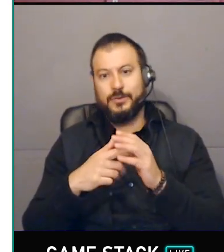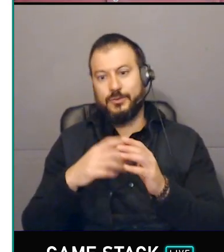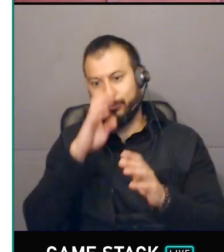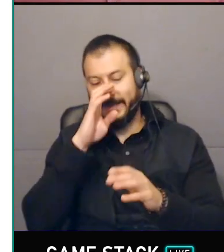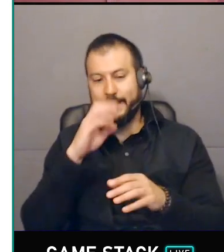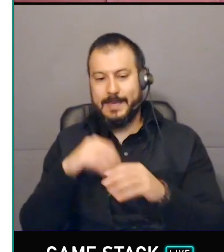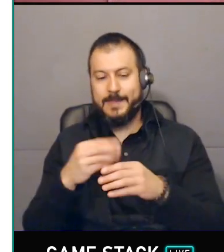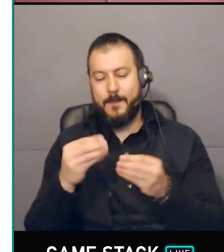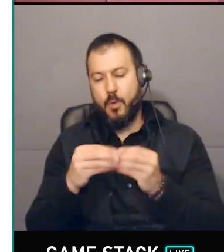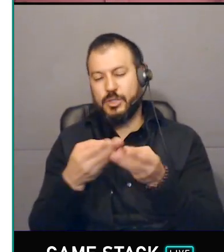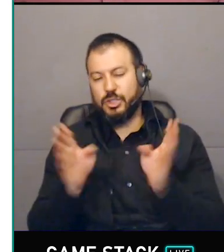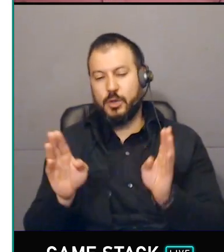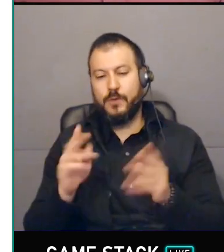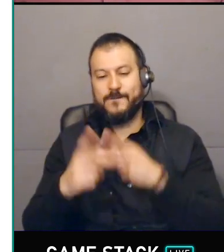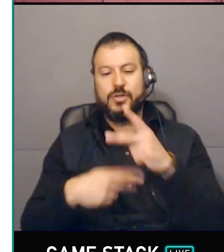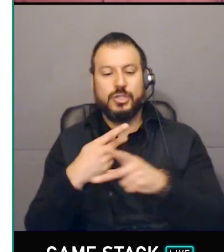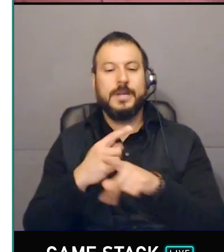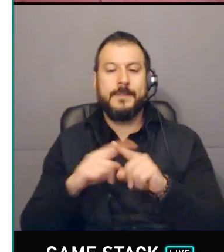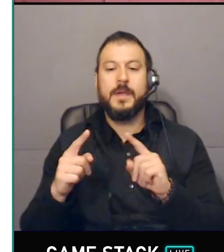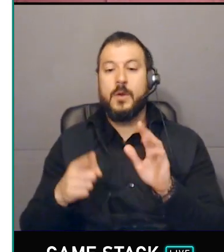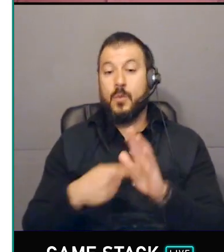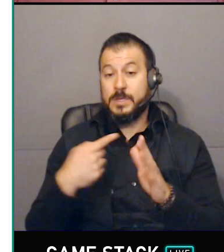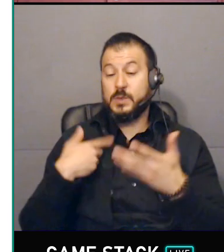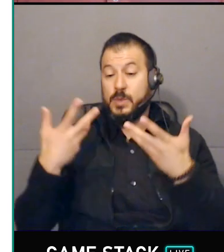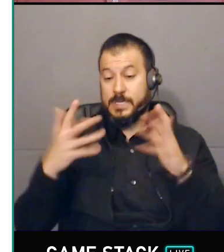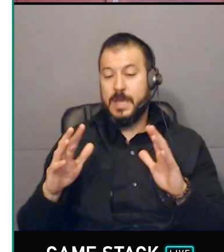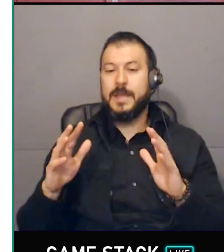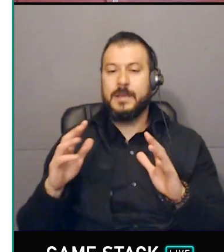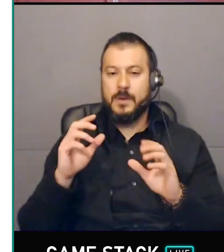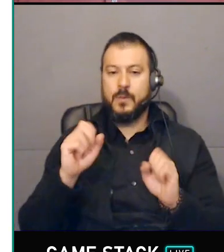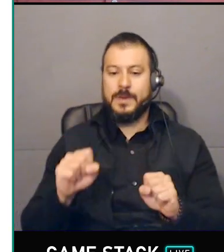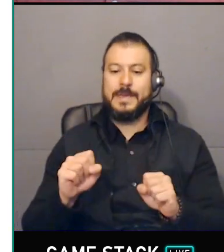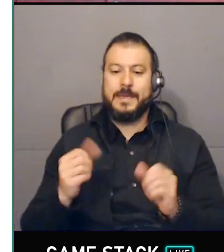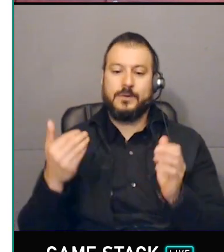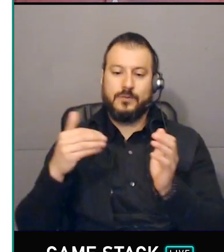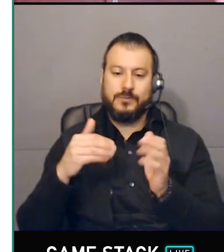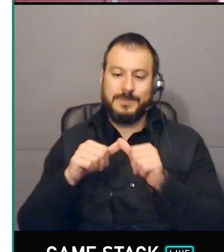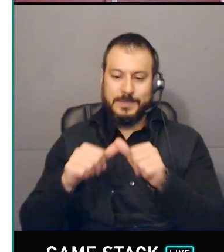But then, once we're done with that, we can continue research as if we had selected those